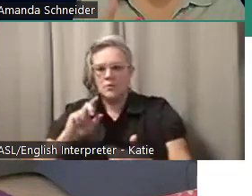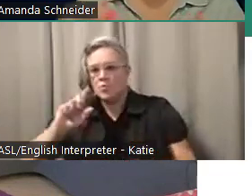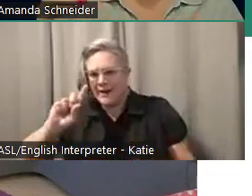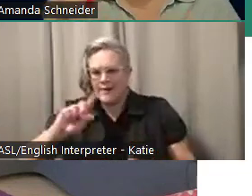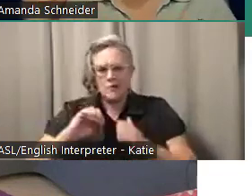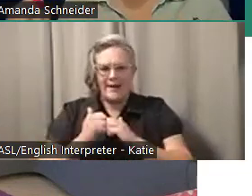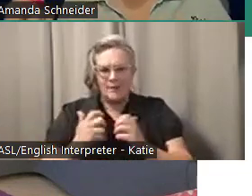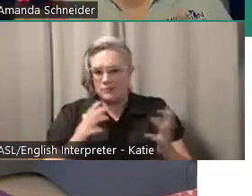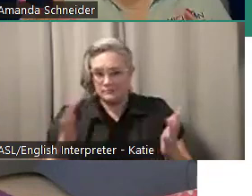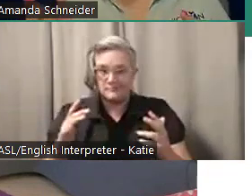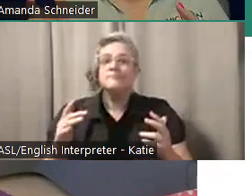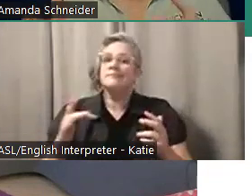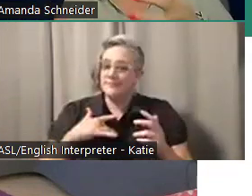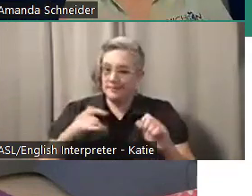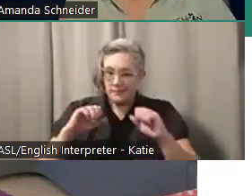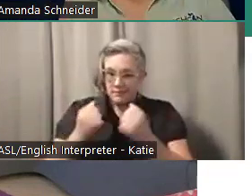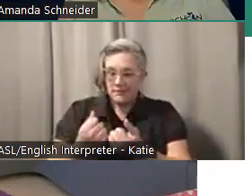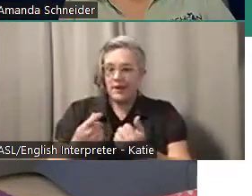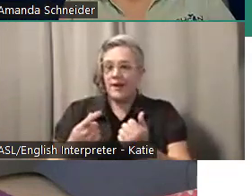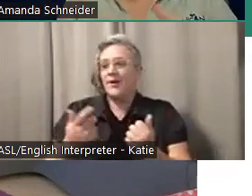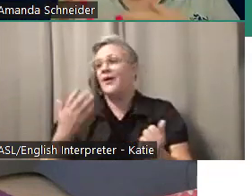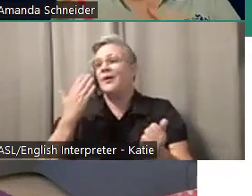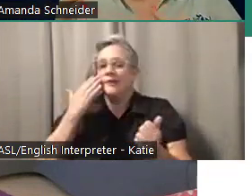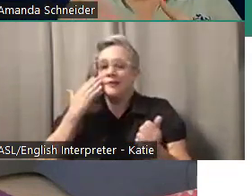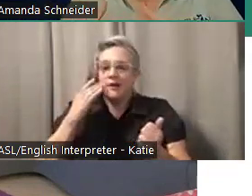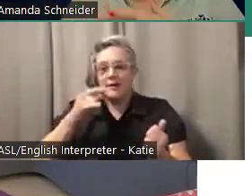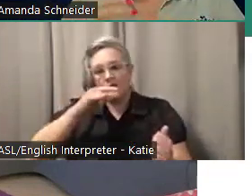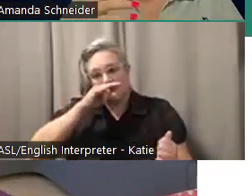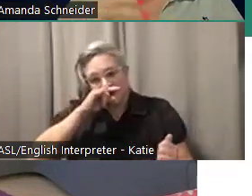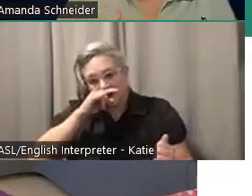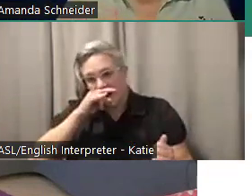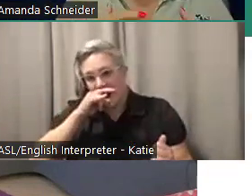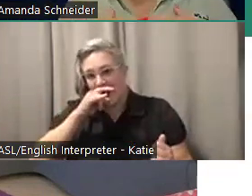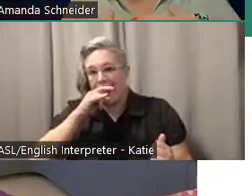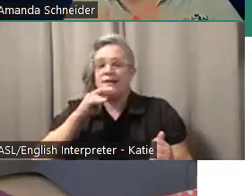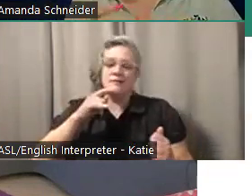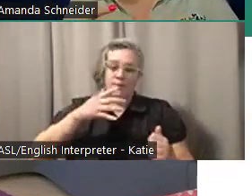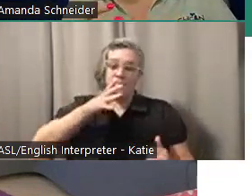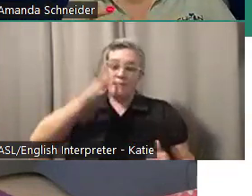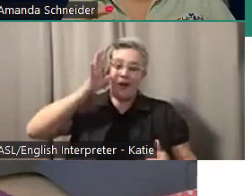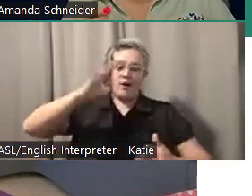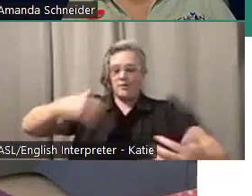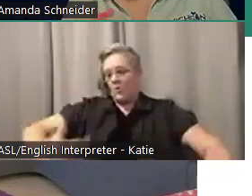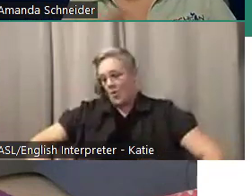Society emphasizes the image of that child and the… sitting in the parent's lap, and that rocking chair.